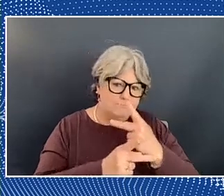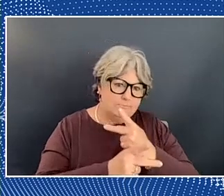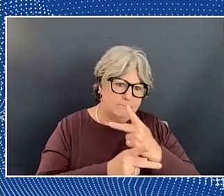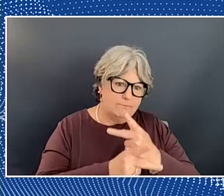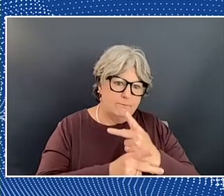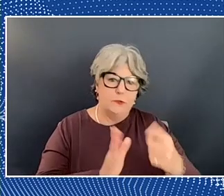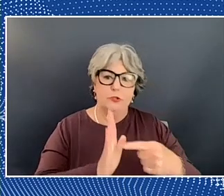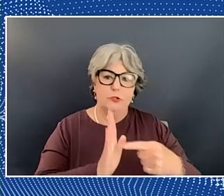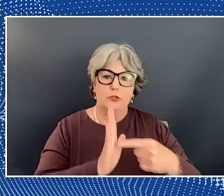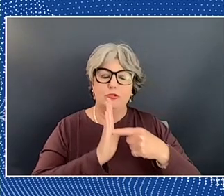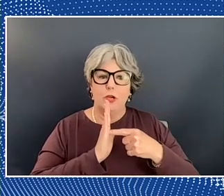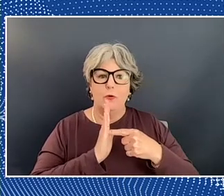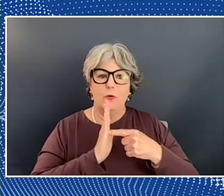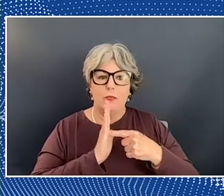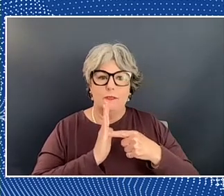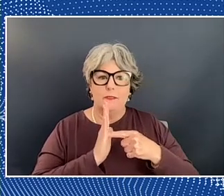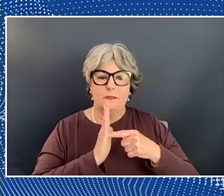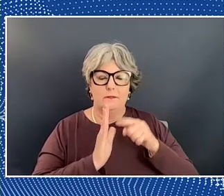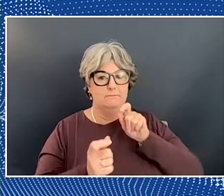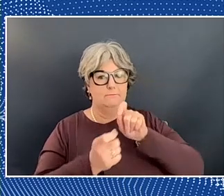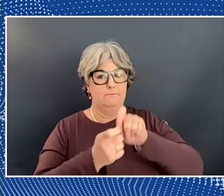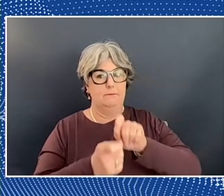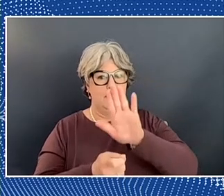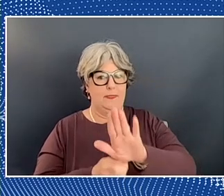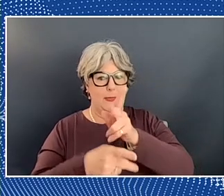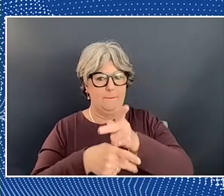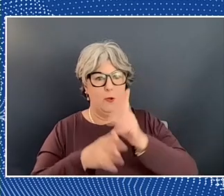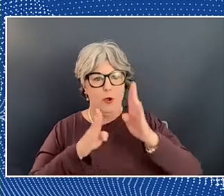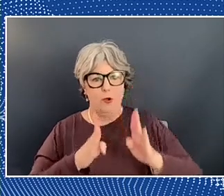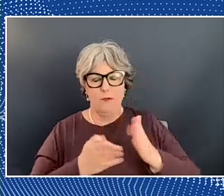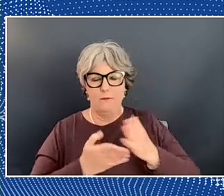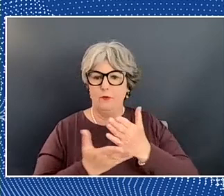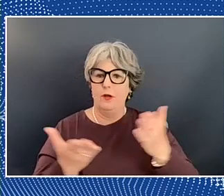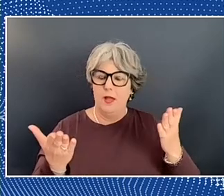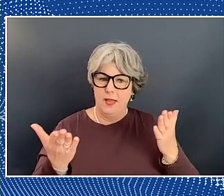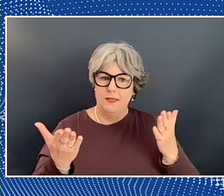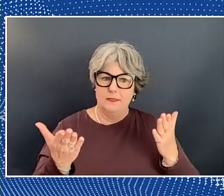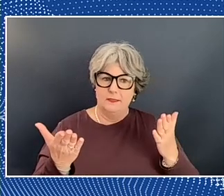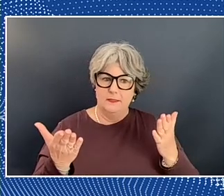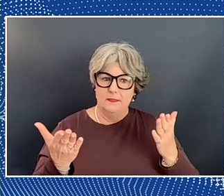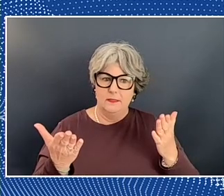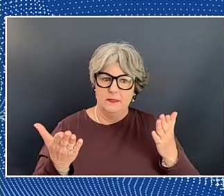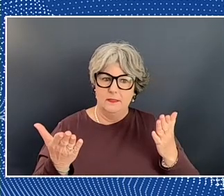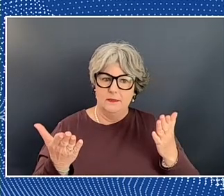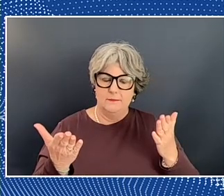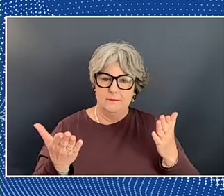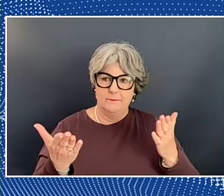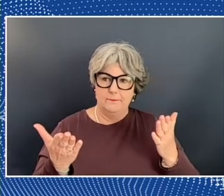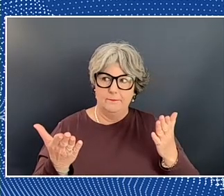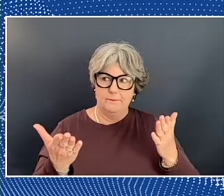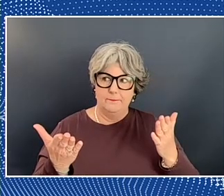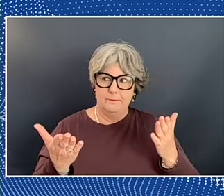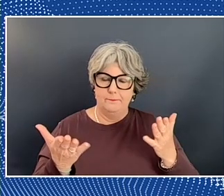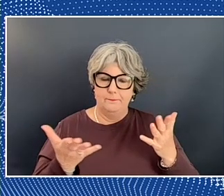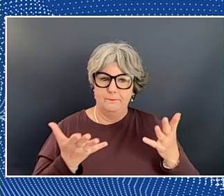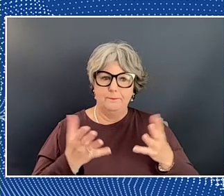about those borrowers. So for us to sit here and say that we know